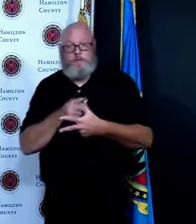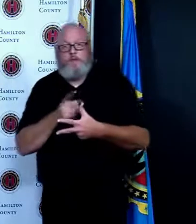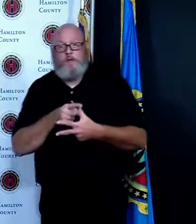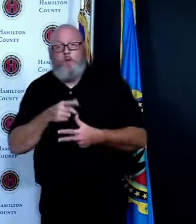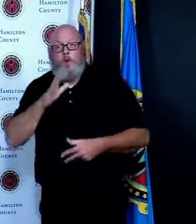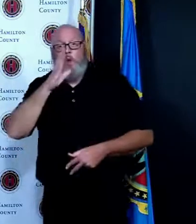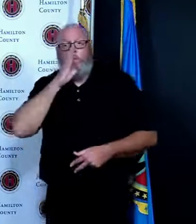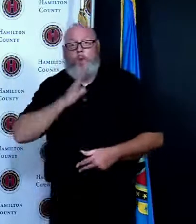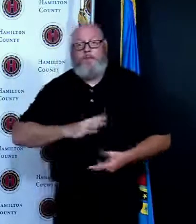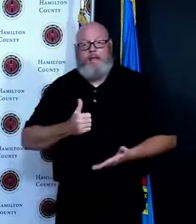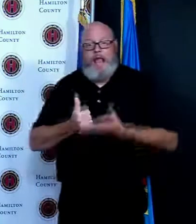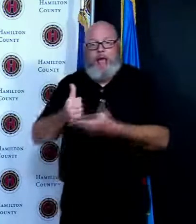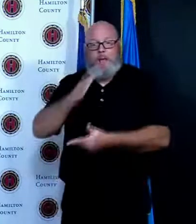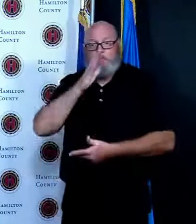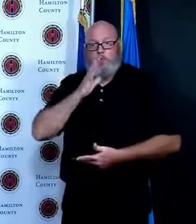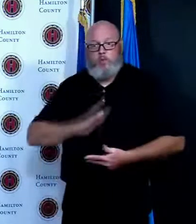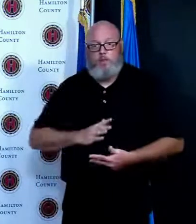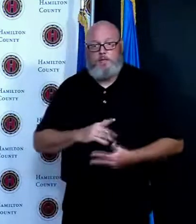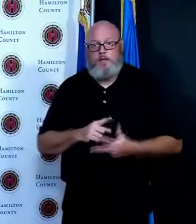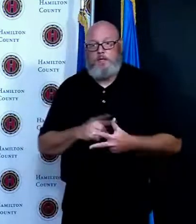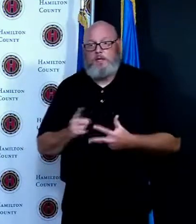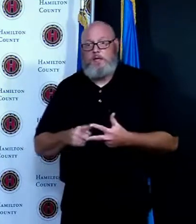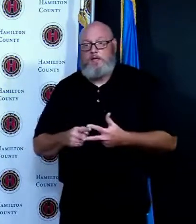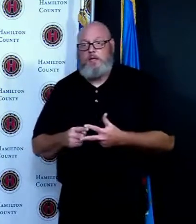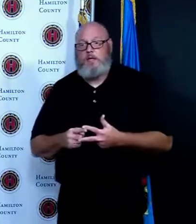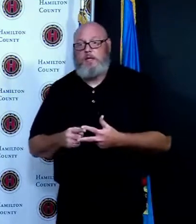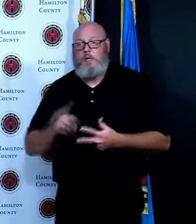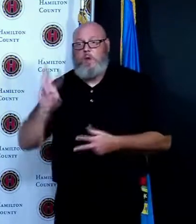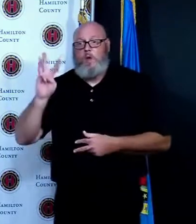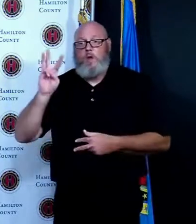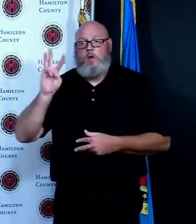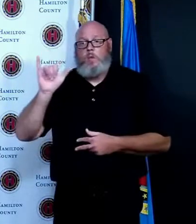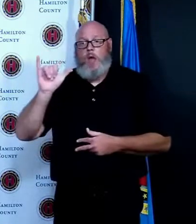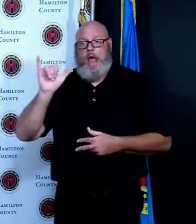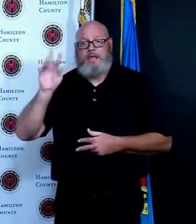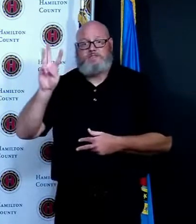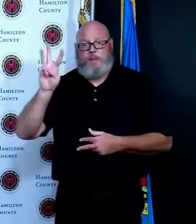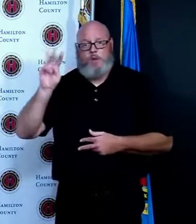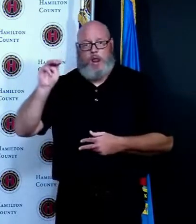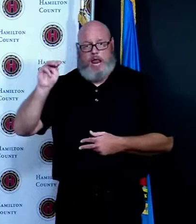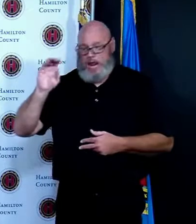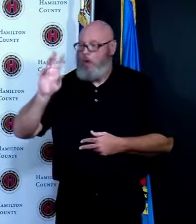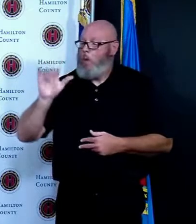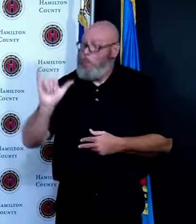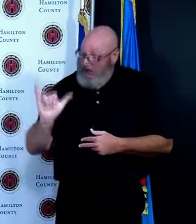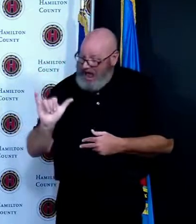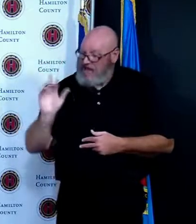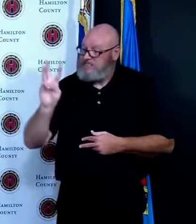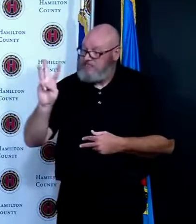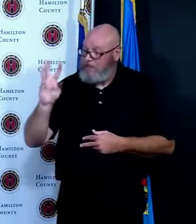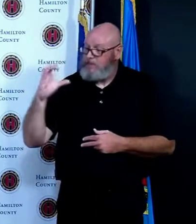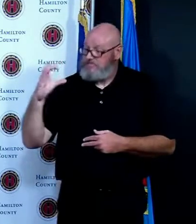and YWCA specifically for domestic violence response I know in just to point out women